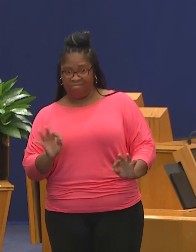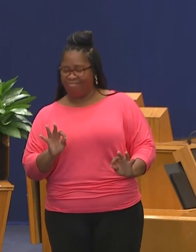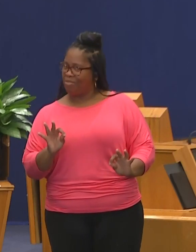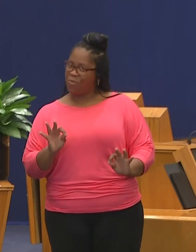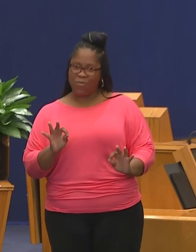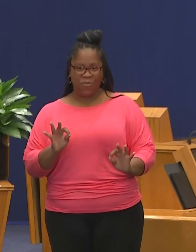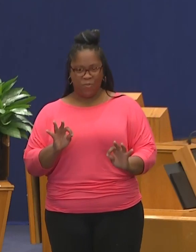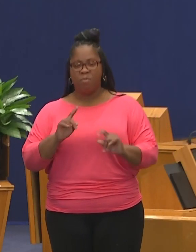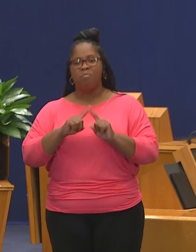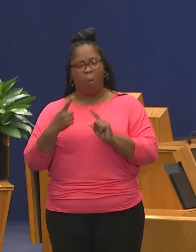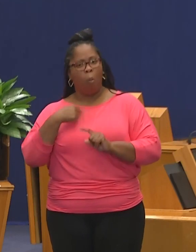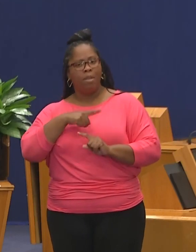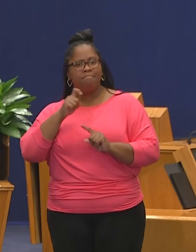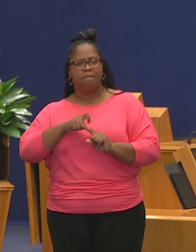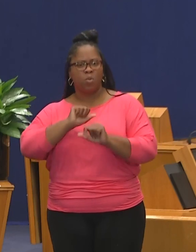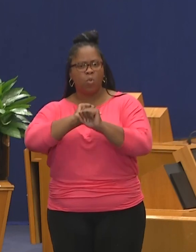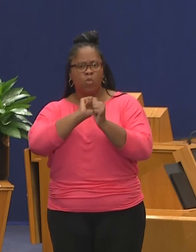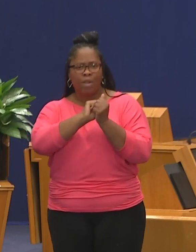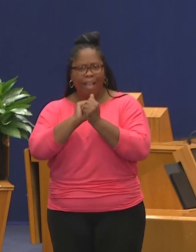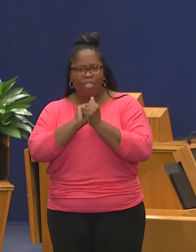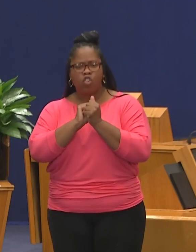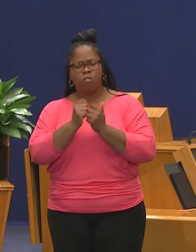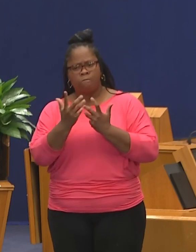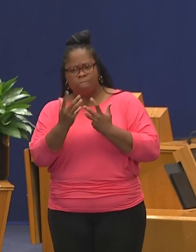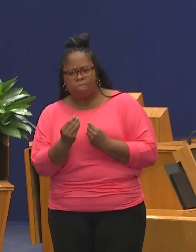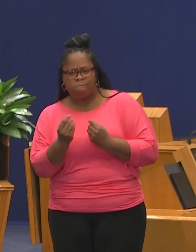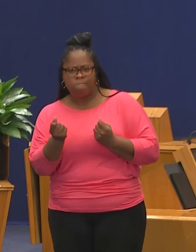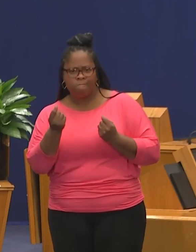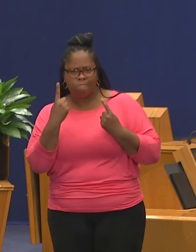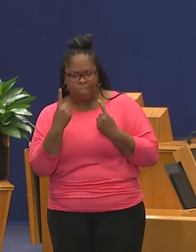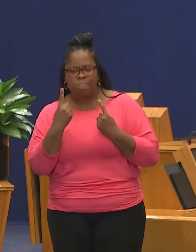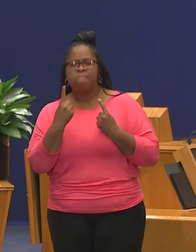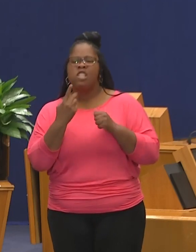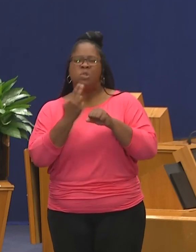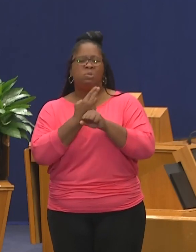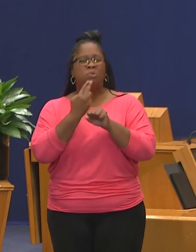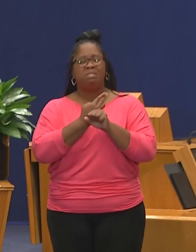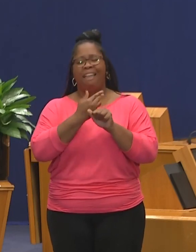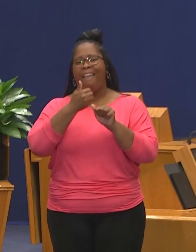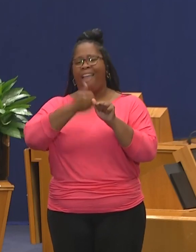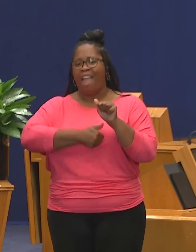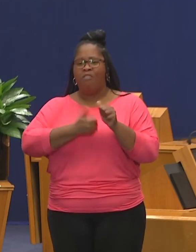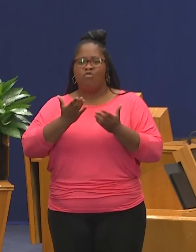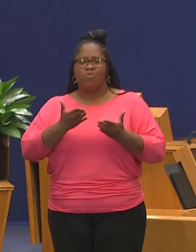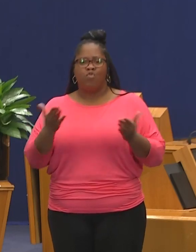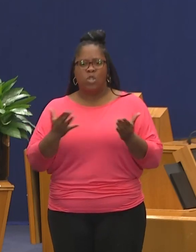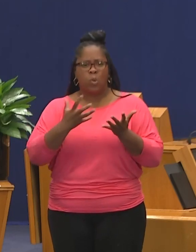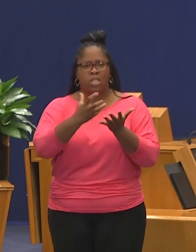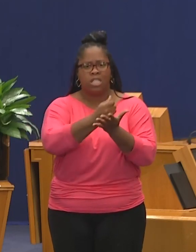THIS IS NO SMALL FEAT. BUT WE MUST WORK TOGETHER,